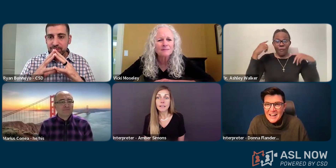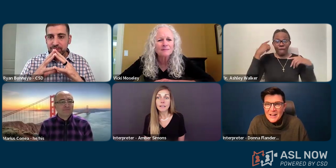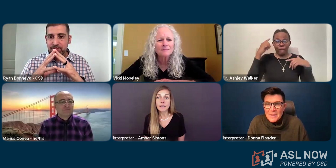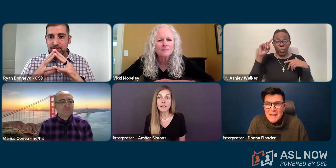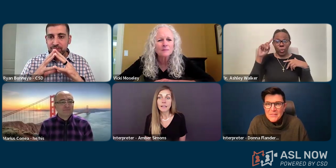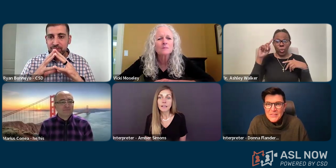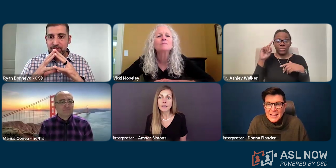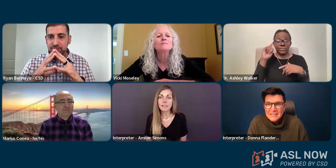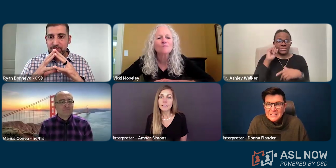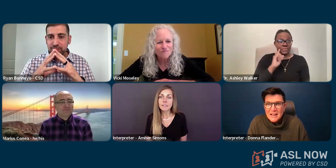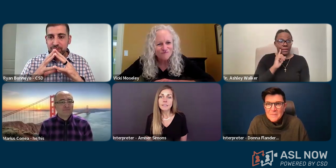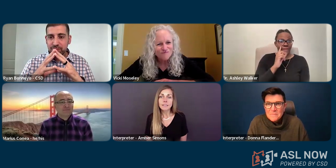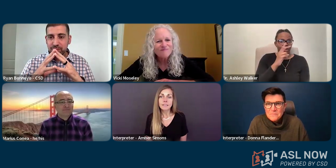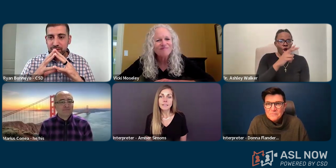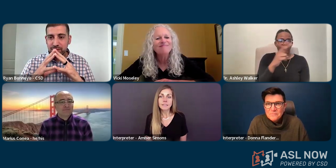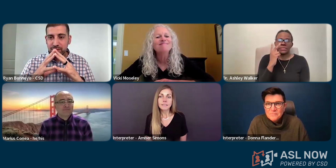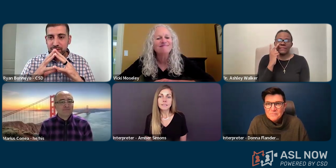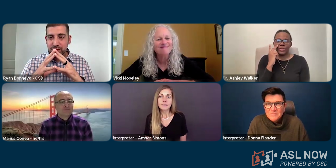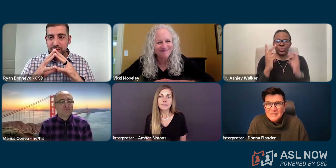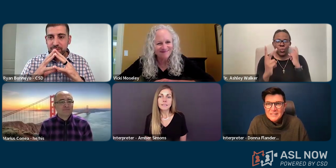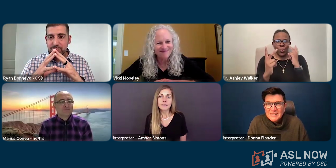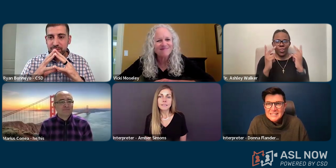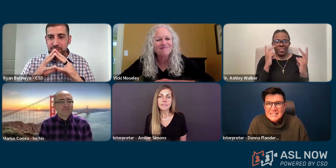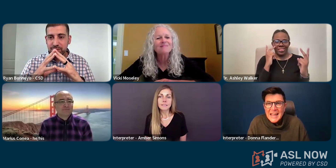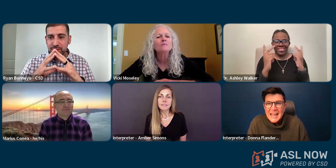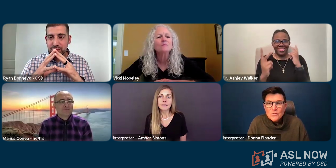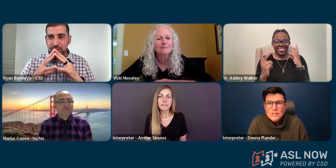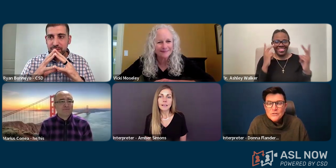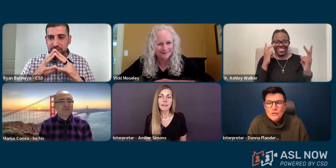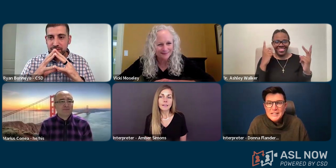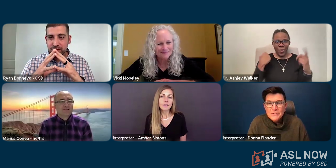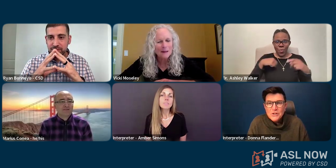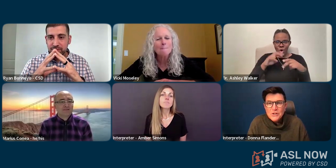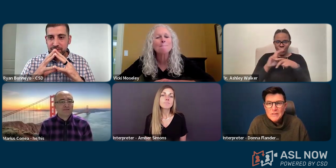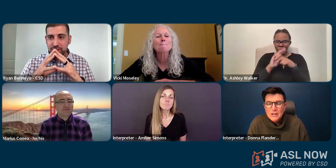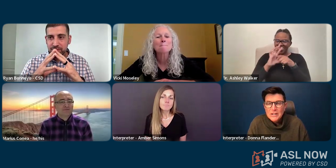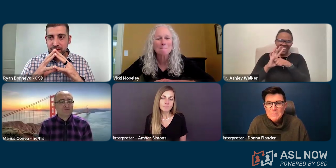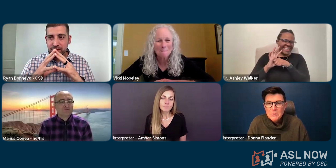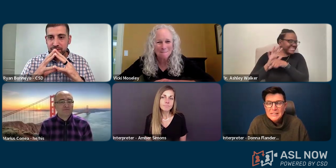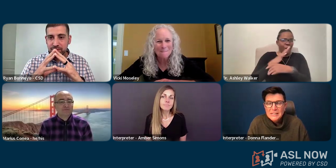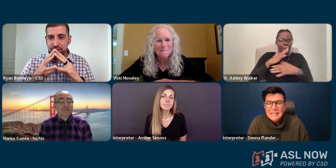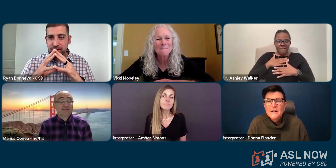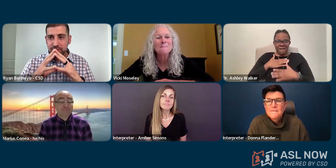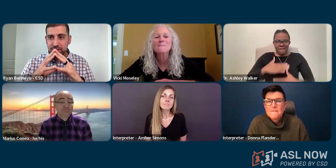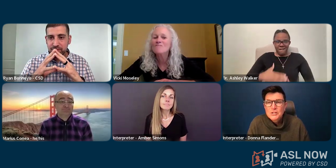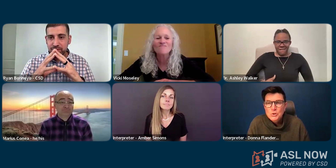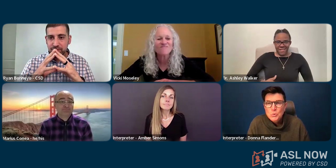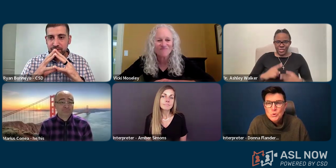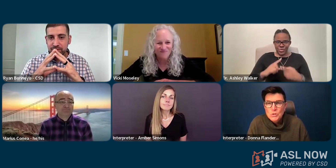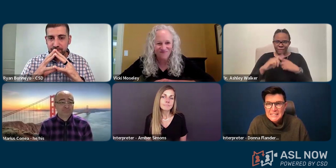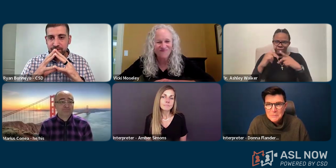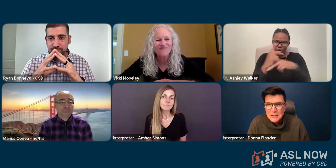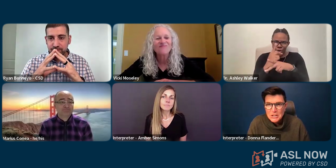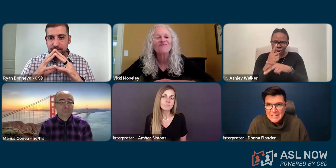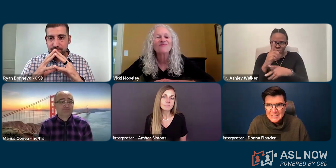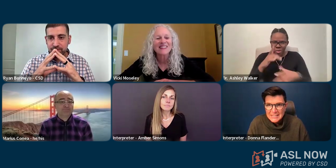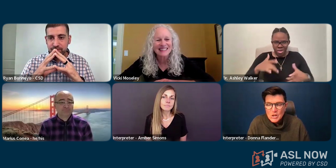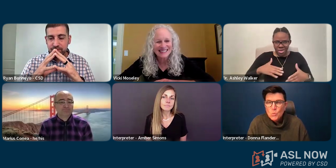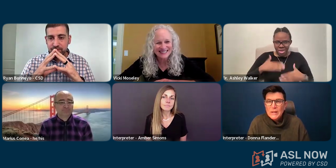Yeah, about that sound. For deaf and hard of hearing people is a visual experience.